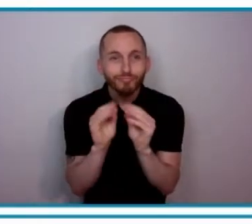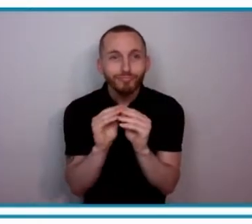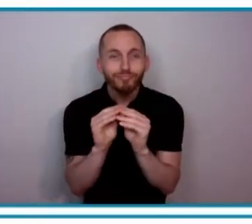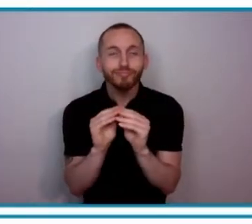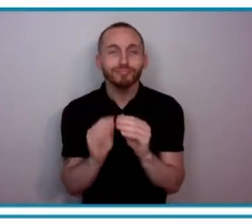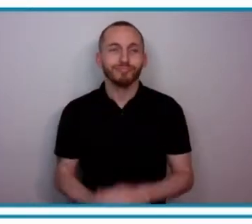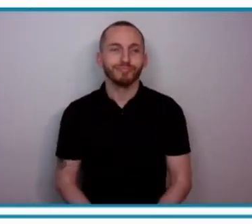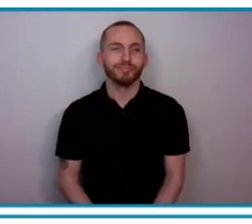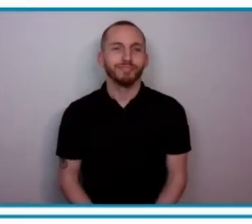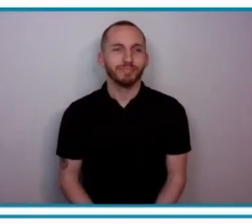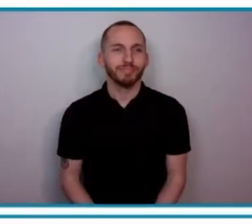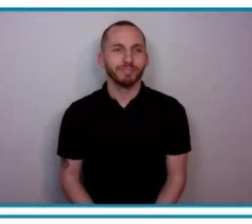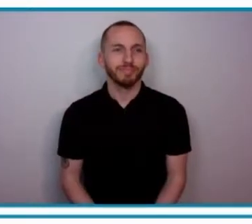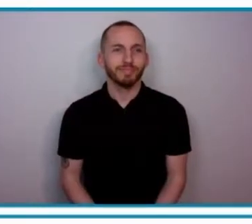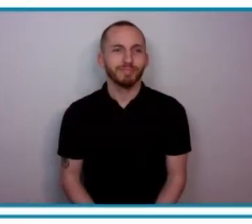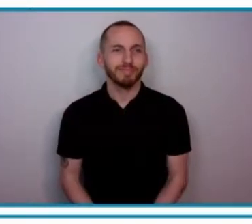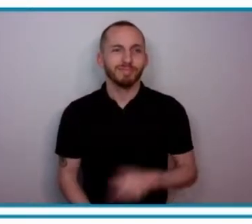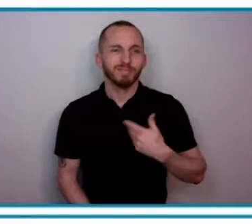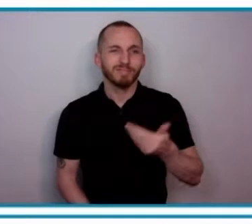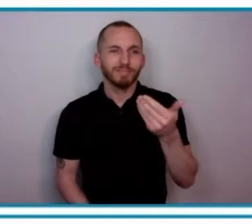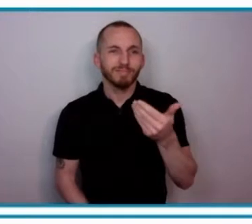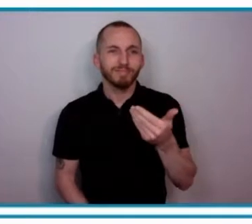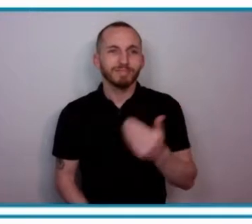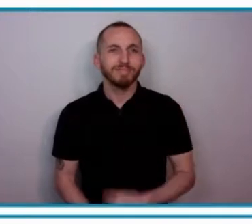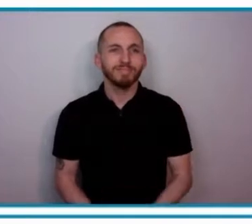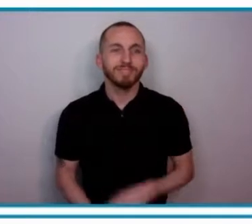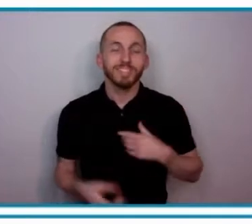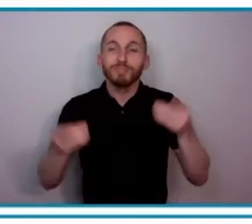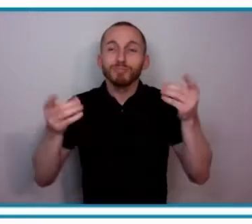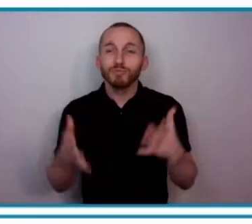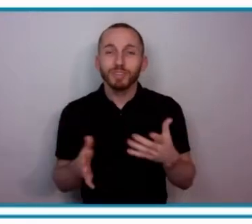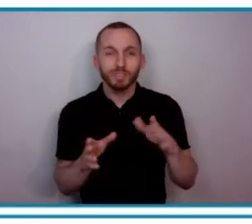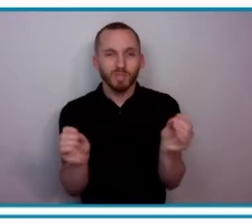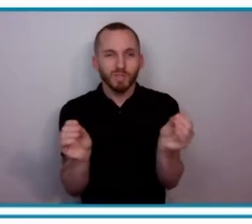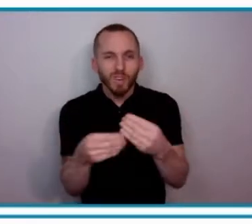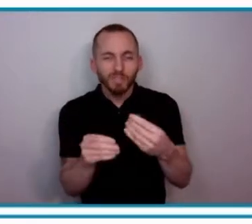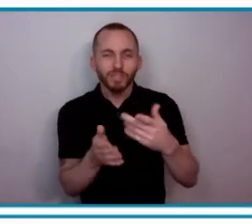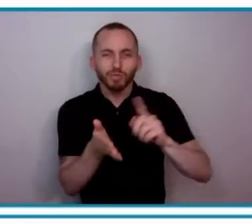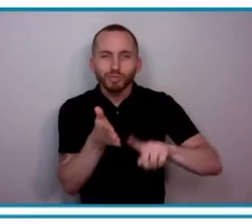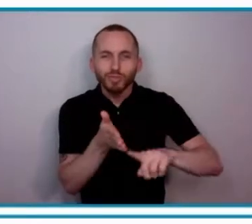I’m Sunil Iyengar, Director of the Office of Research and Analysis at the National Endowment for the Arts.